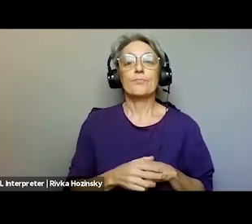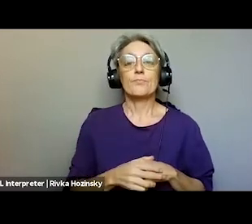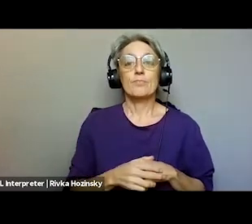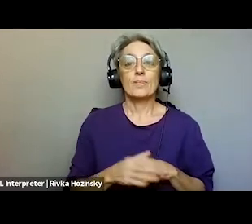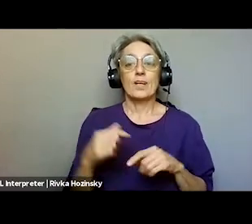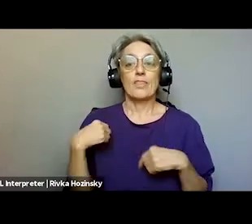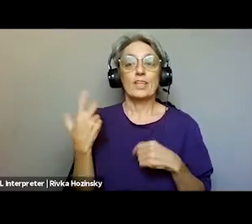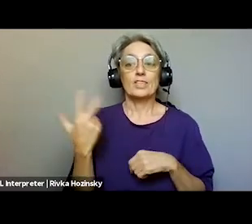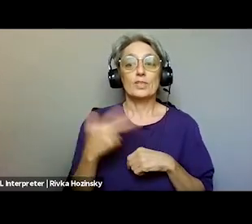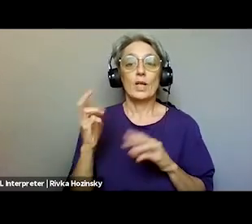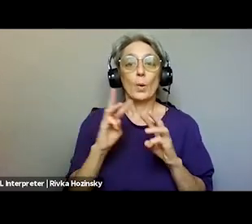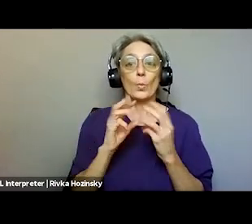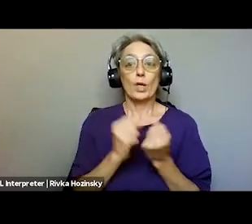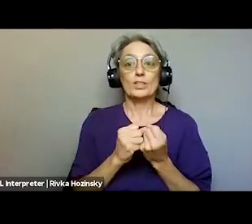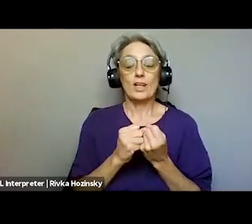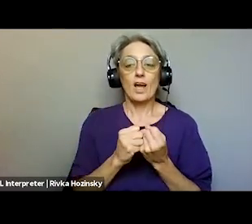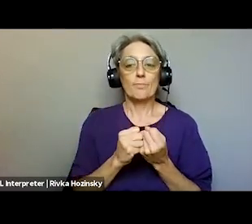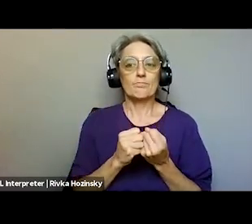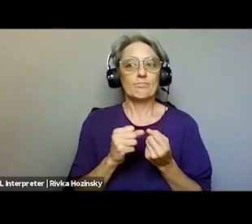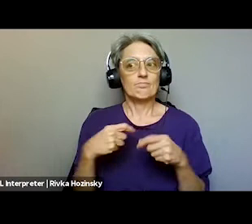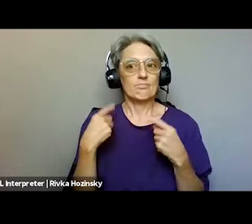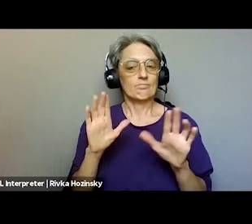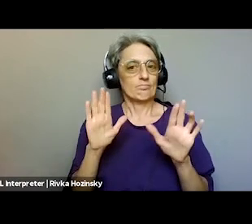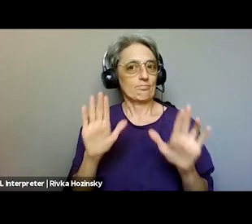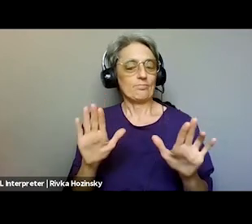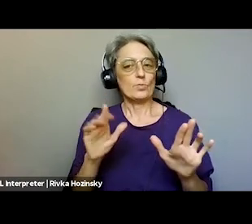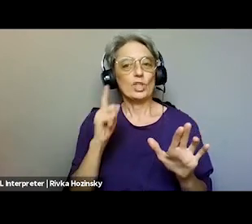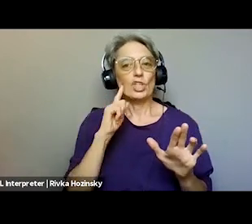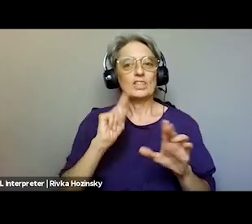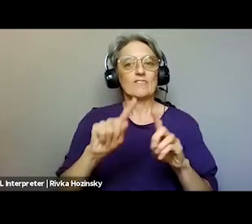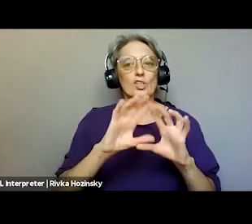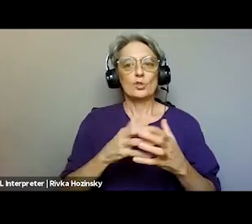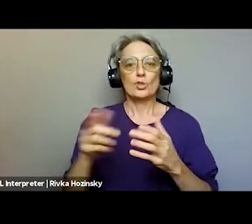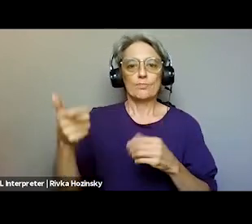fantastic in terms of hearing from different groups and we heard from mothers on Mondays